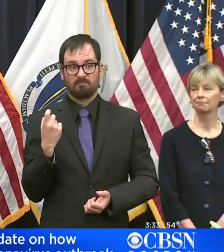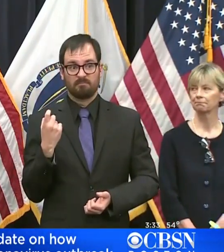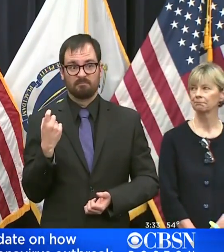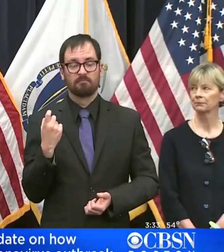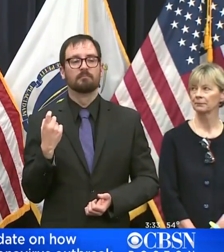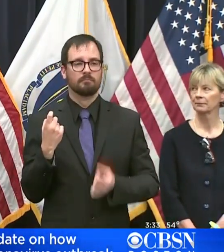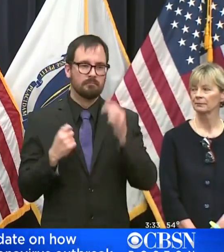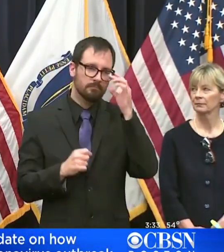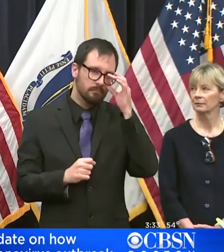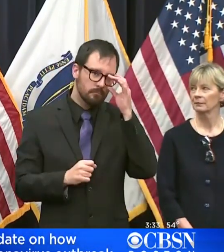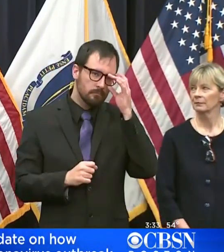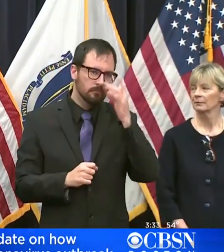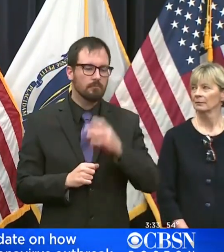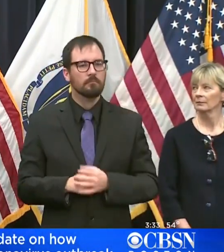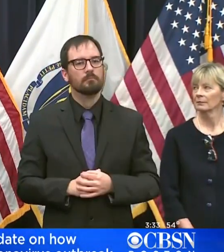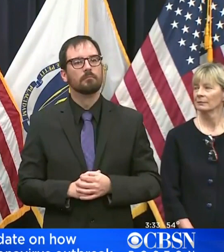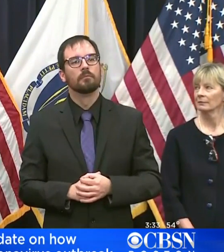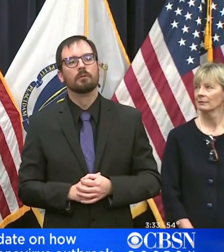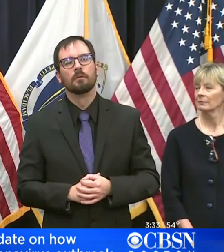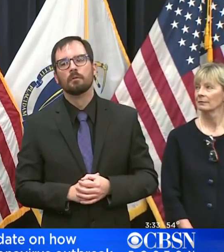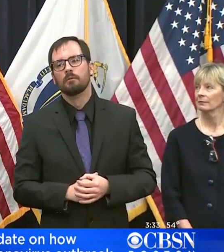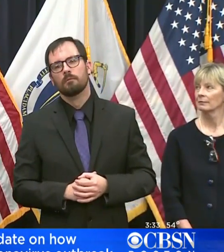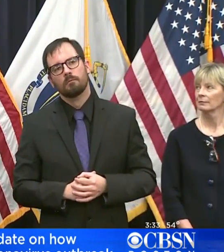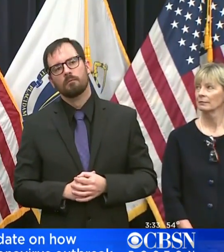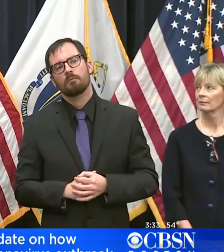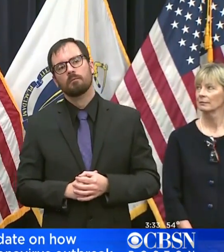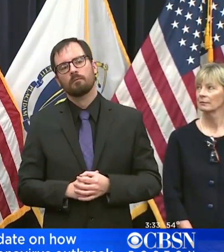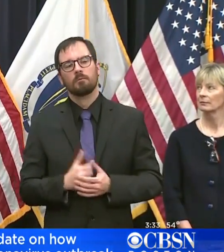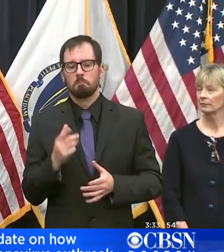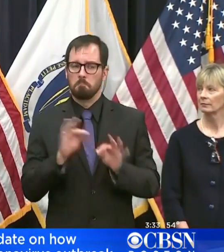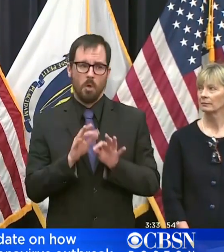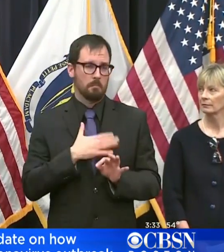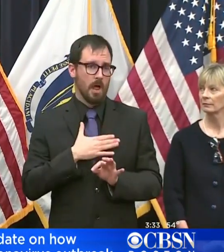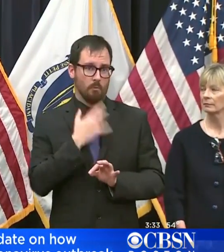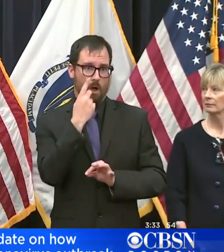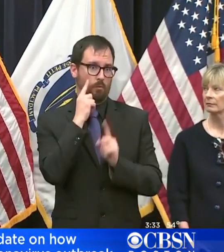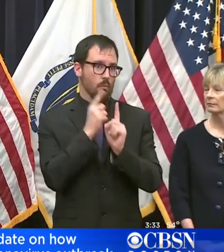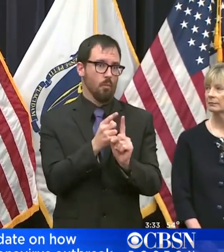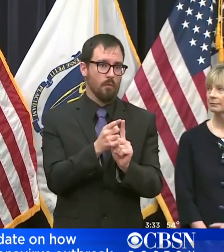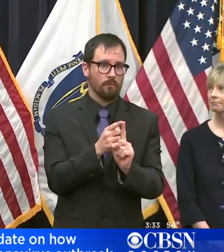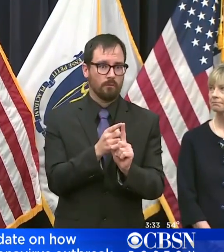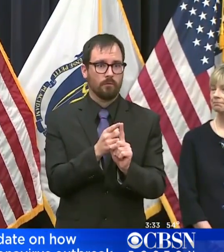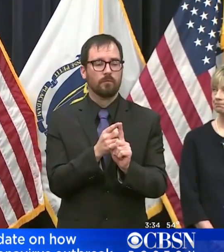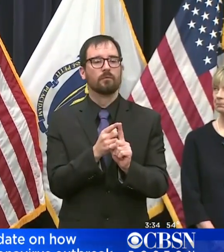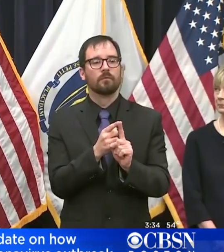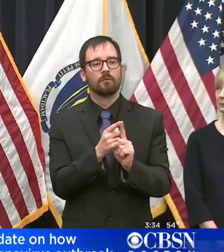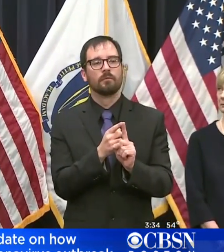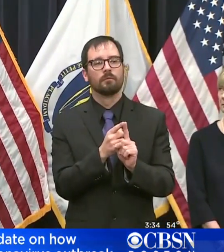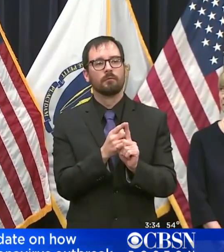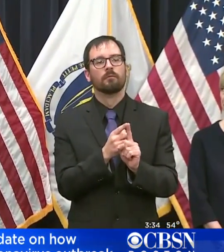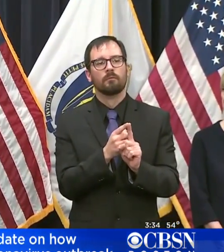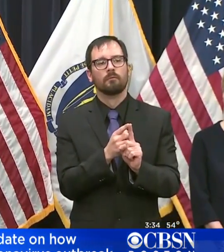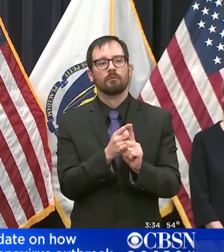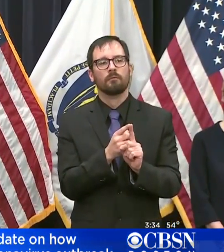I THINK YOU ARE THE FIRST TO BRING THIS UP. I THINK ONE OF THE THINGS I